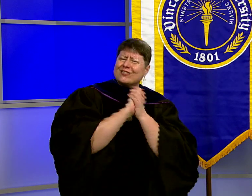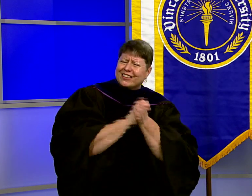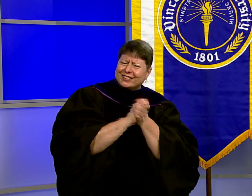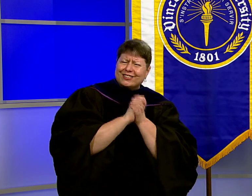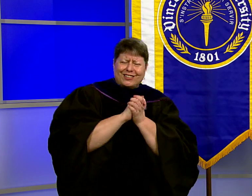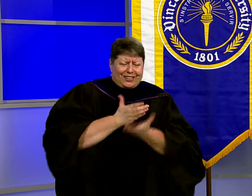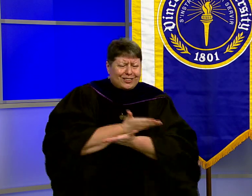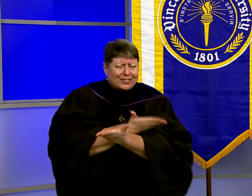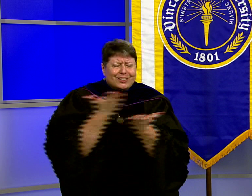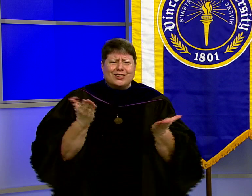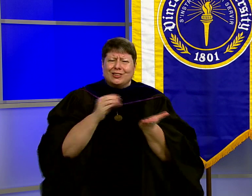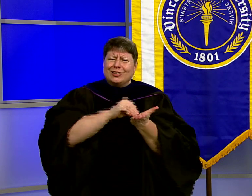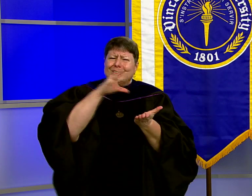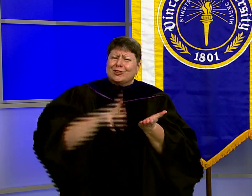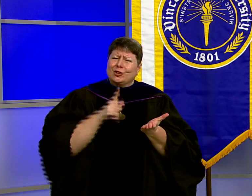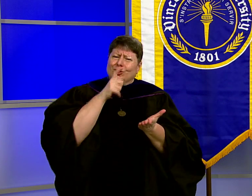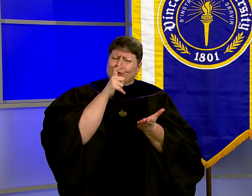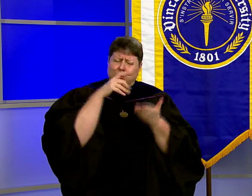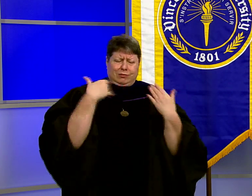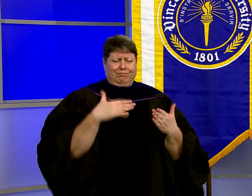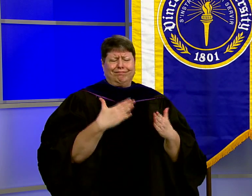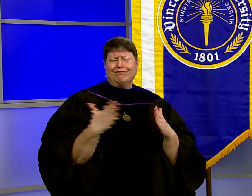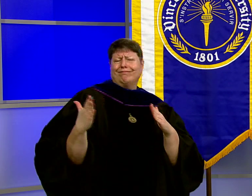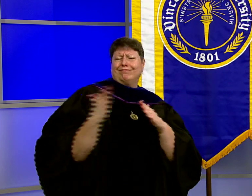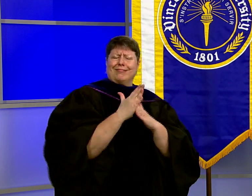congratulations to those students who have received